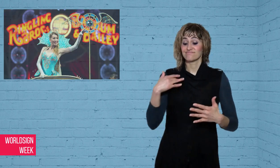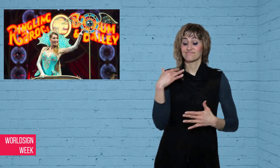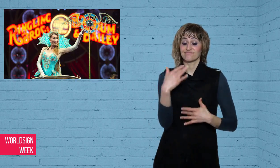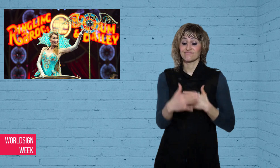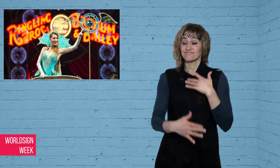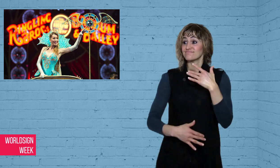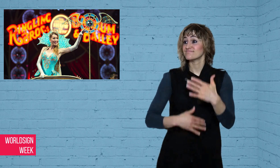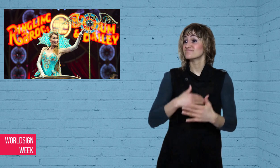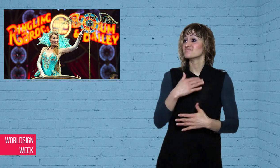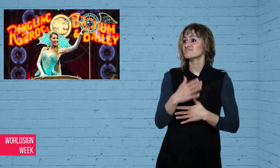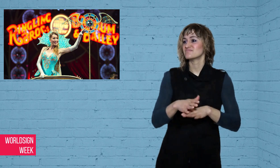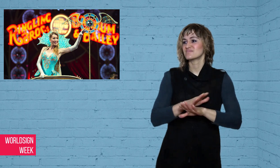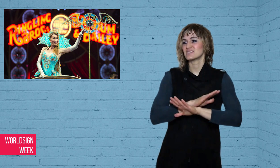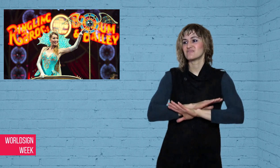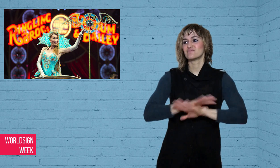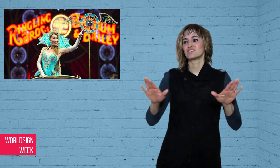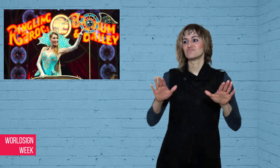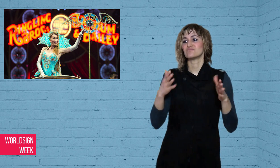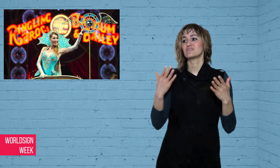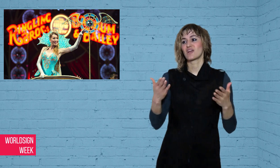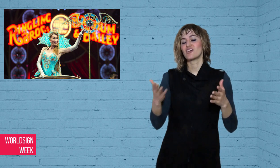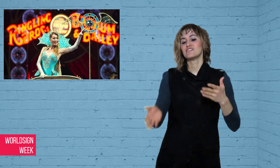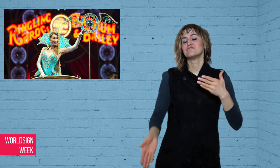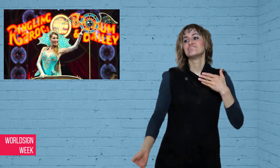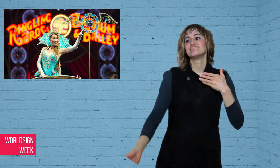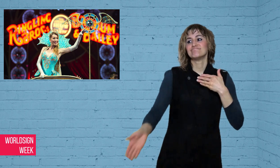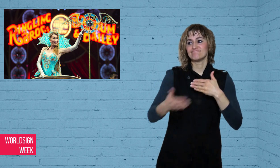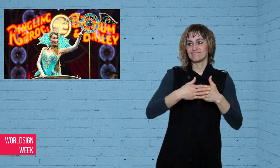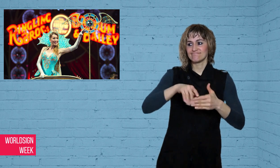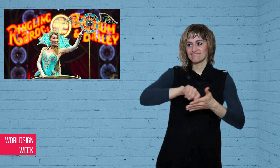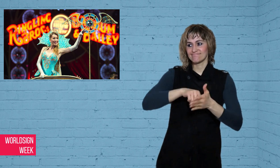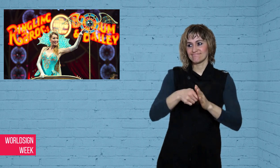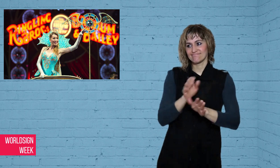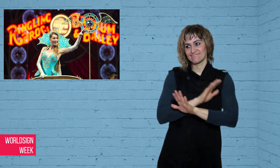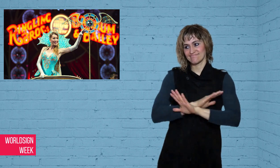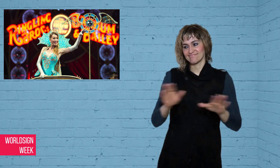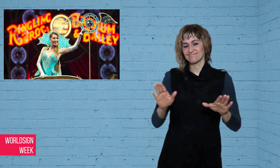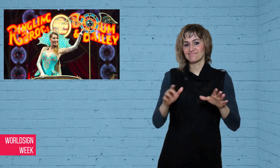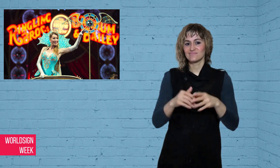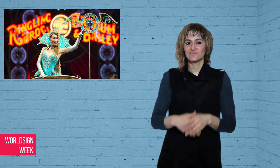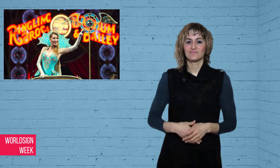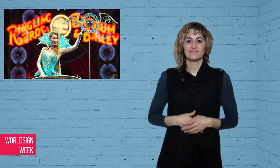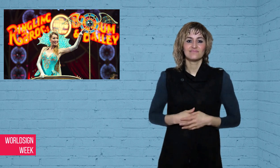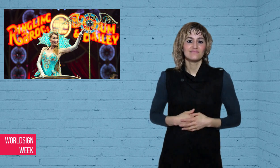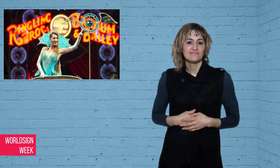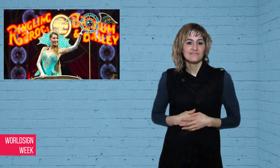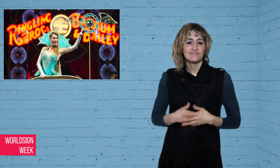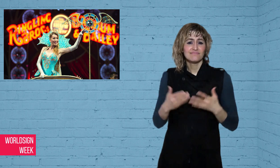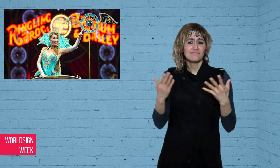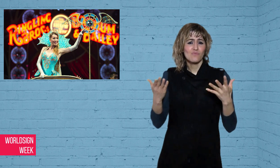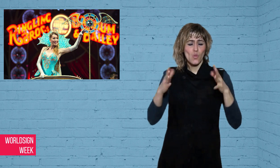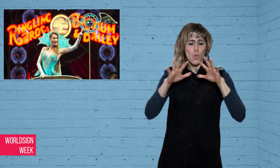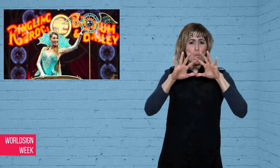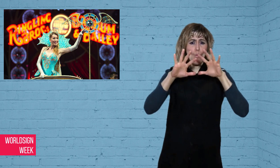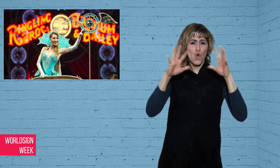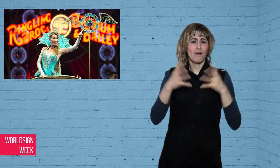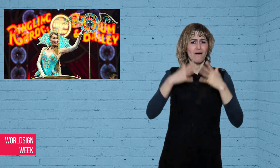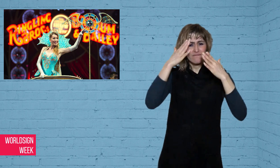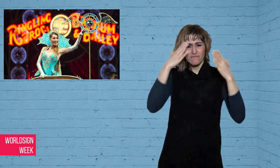Dawn: The world-famous circus, Ringling Bros